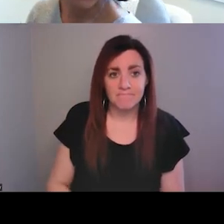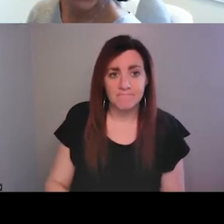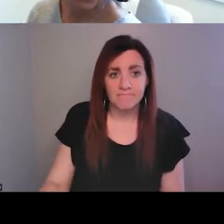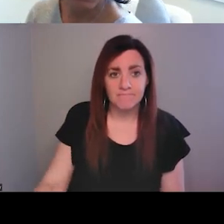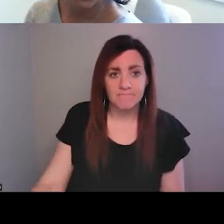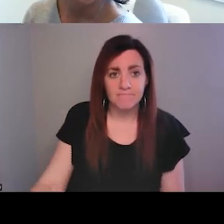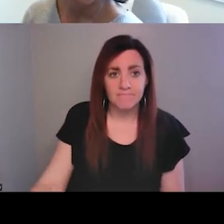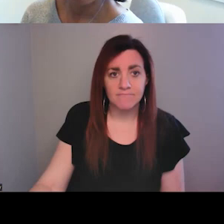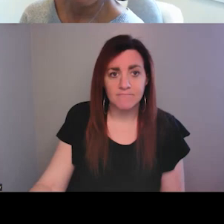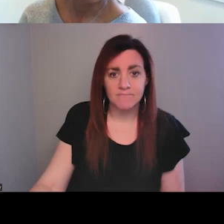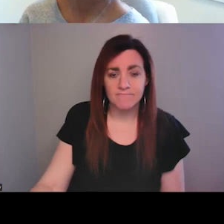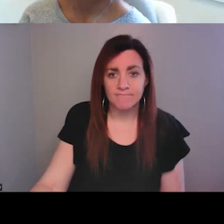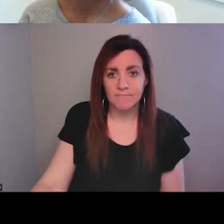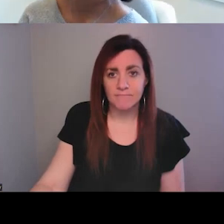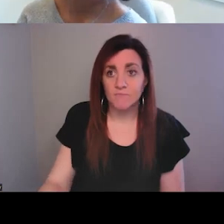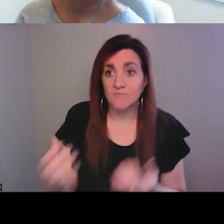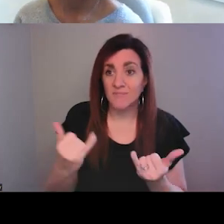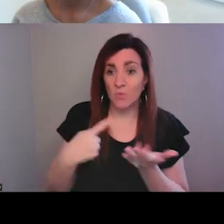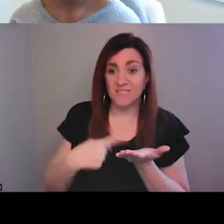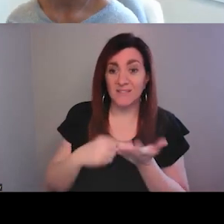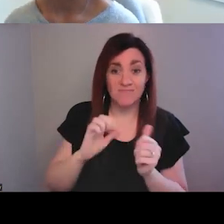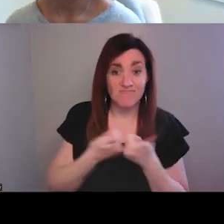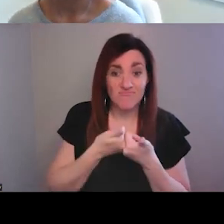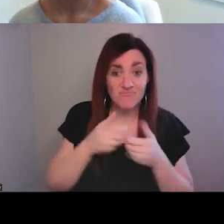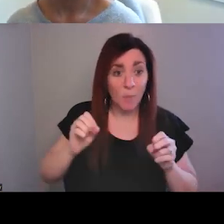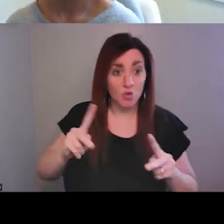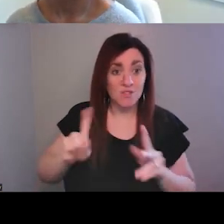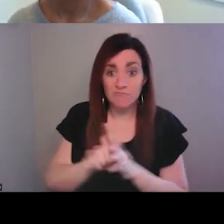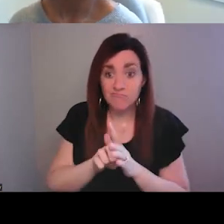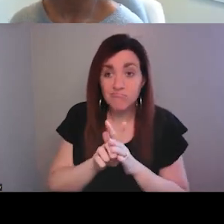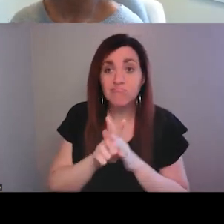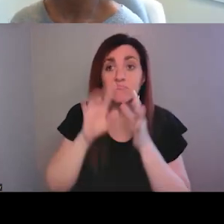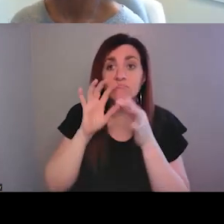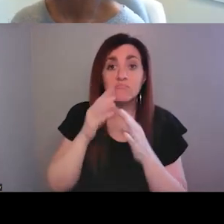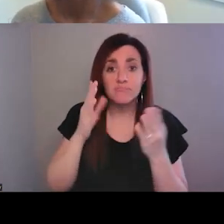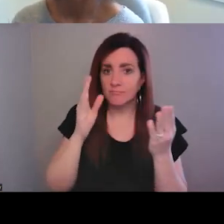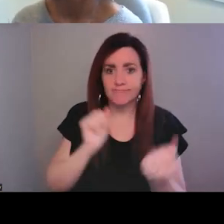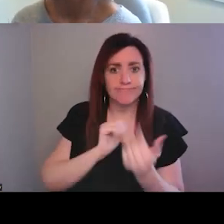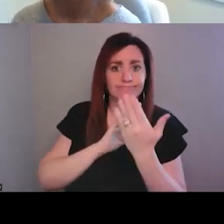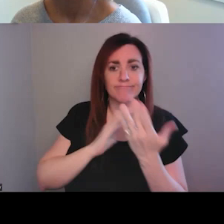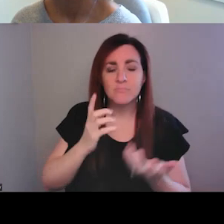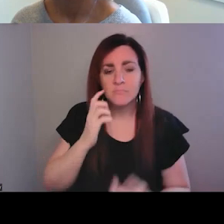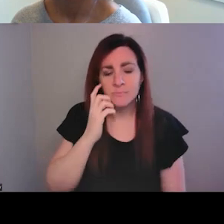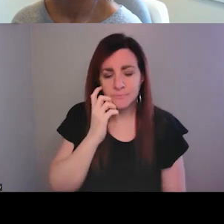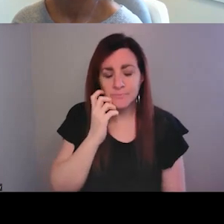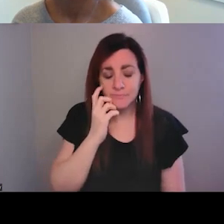LET'S TALK ABOUT SOME OF THE CHALLENGES AND OPPORTUNITIES THAT WE HAVE BEFORE US. ONE THING THAT I DID NOT SAY